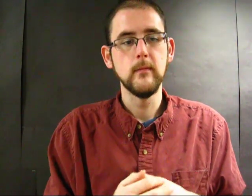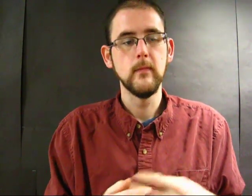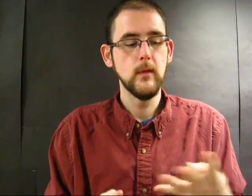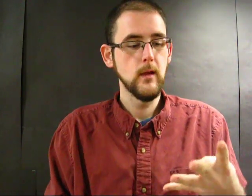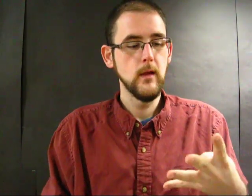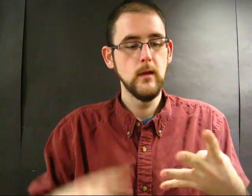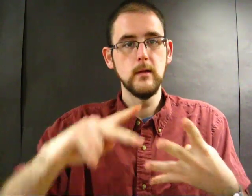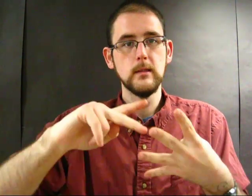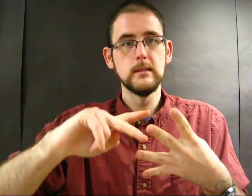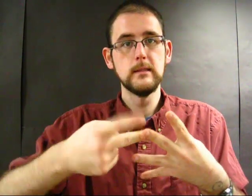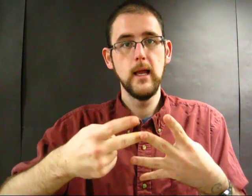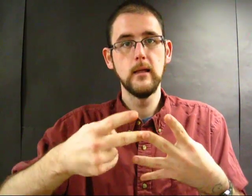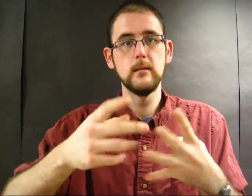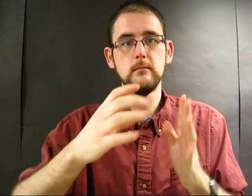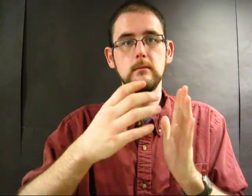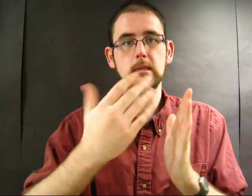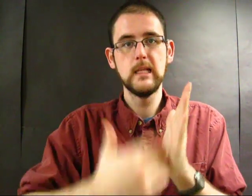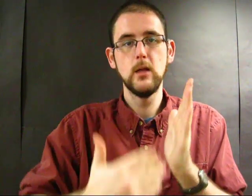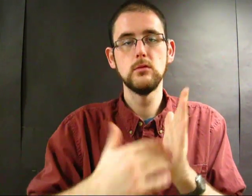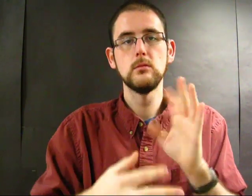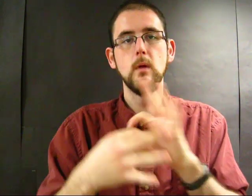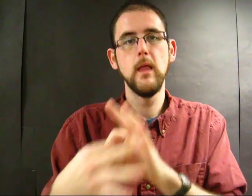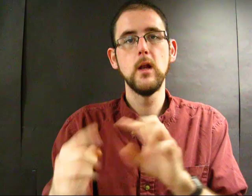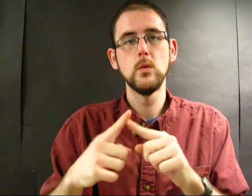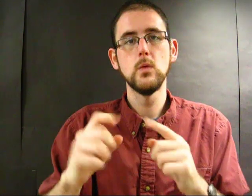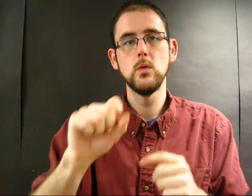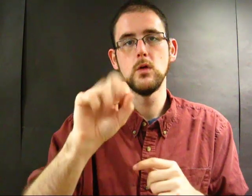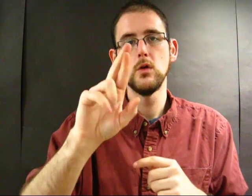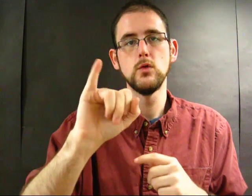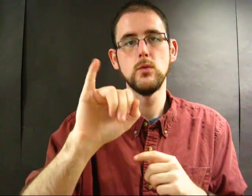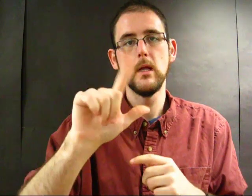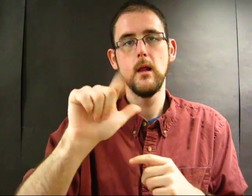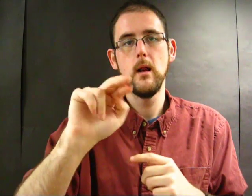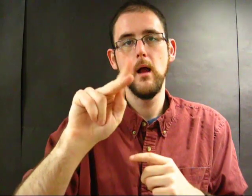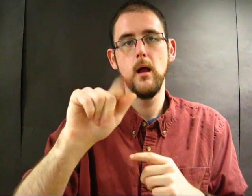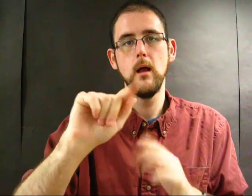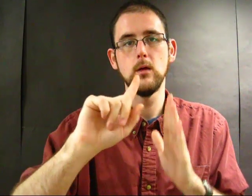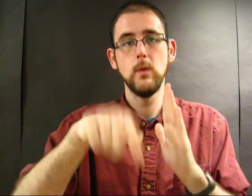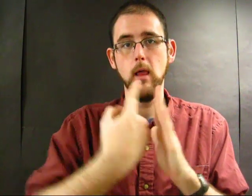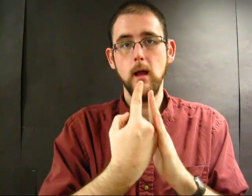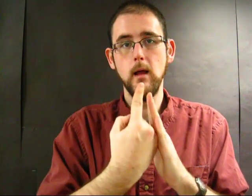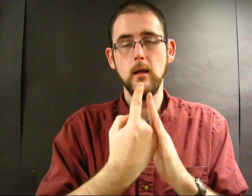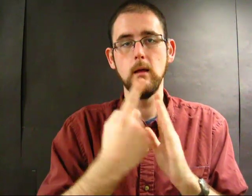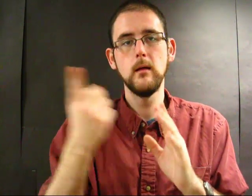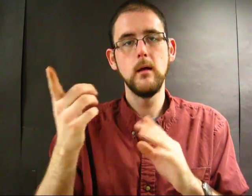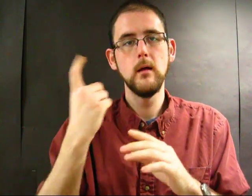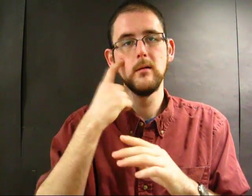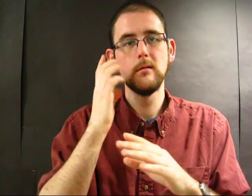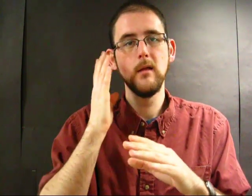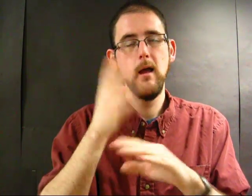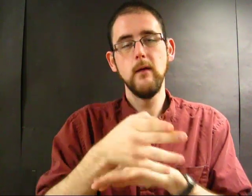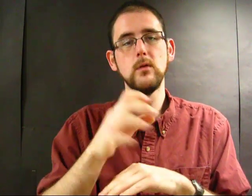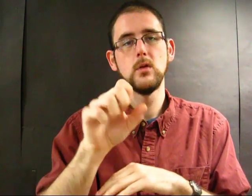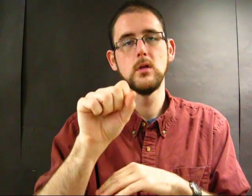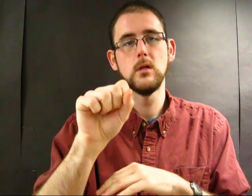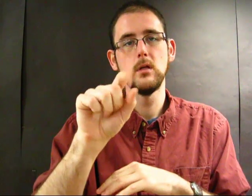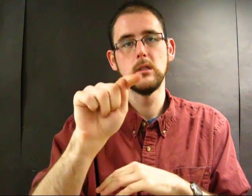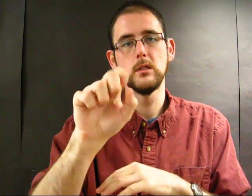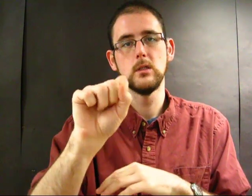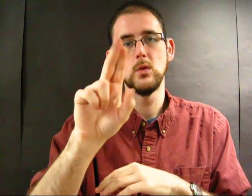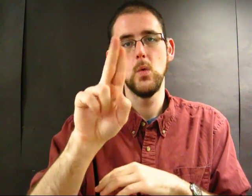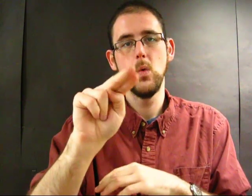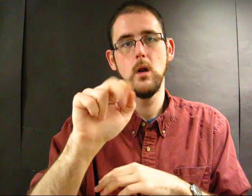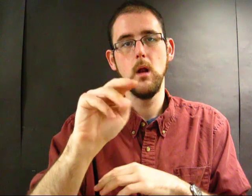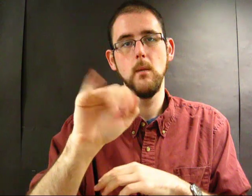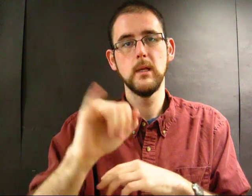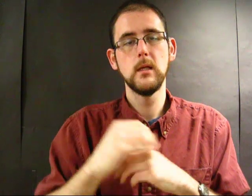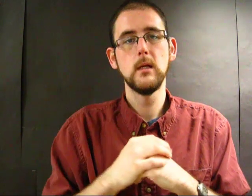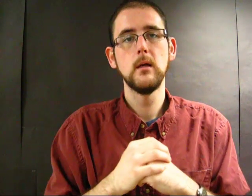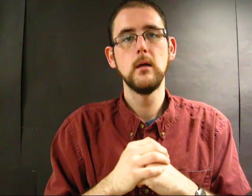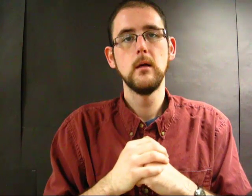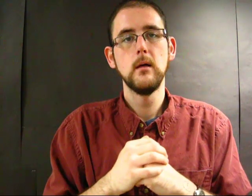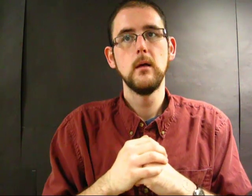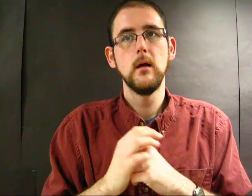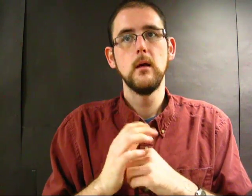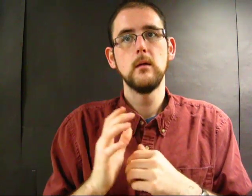The second section relates to Sri Lanka after the tsunami.